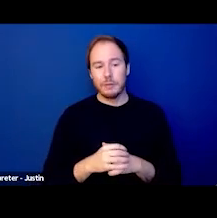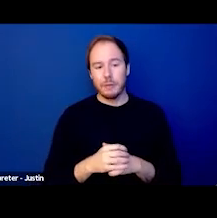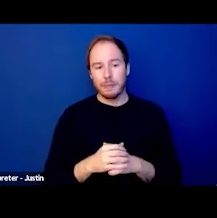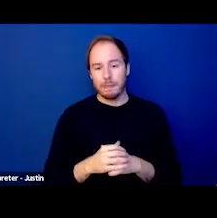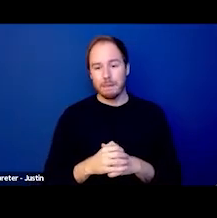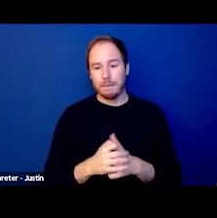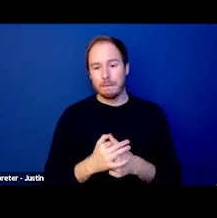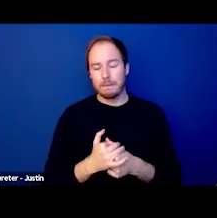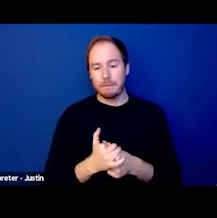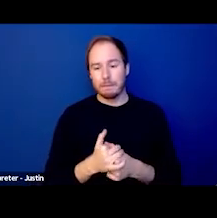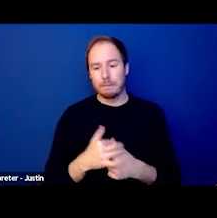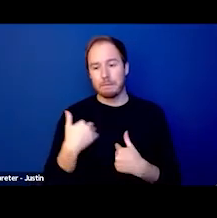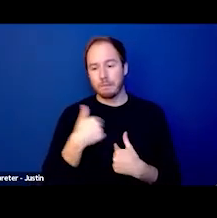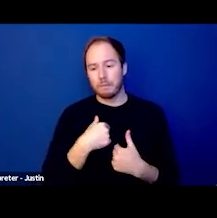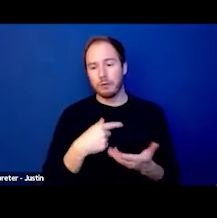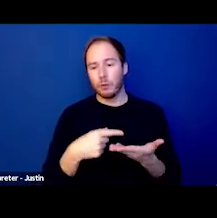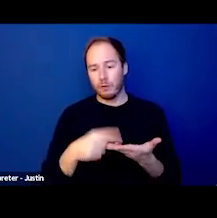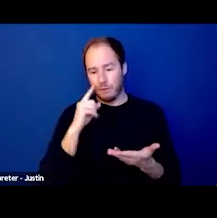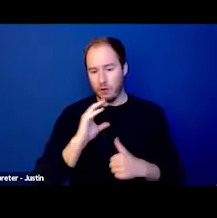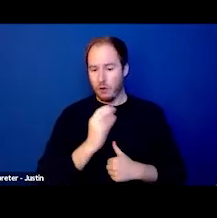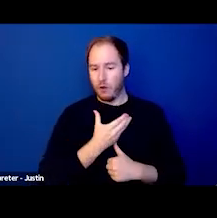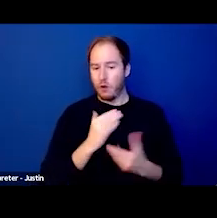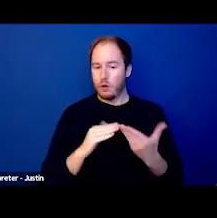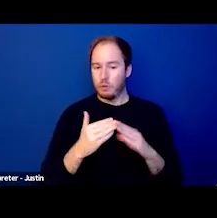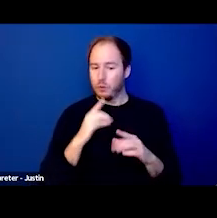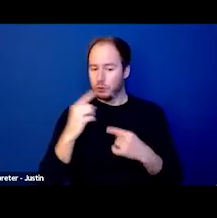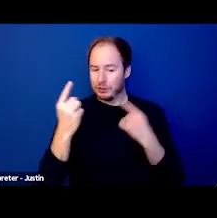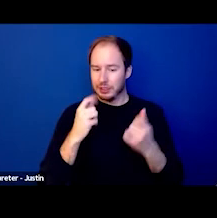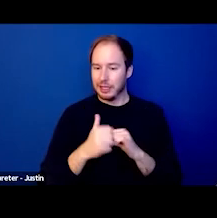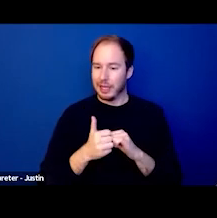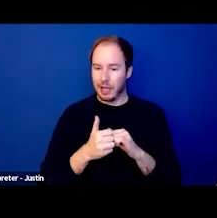Something we've talked about in our community is considering how that stipend